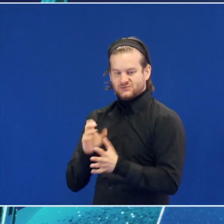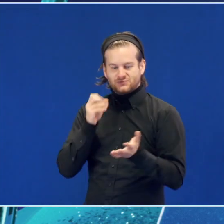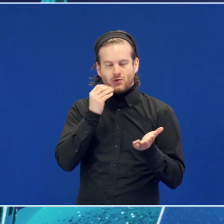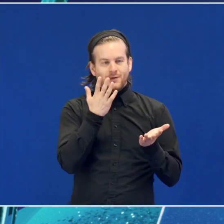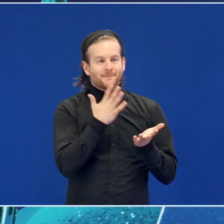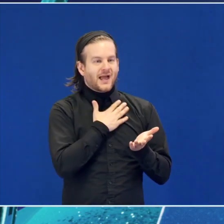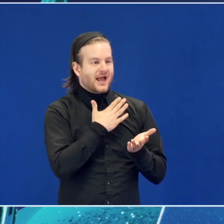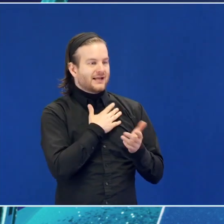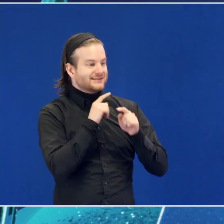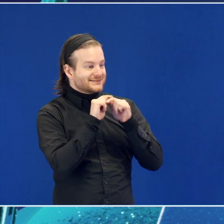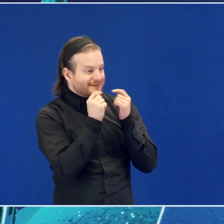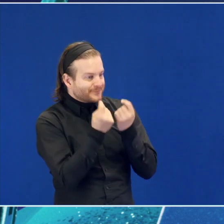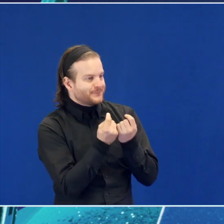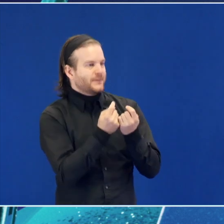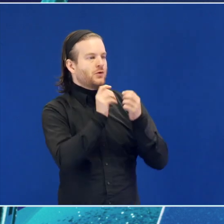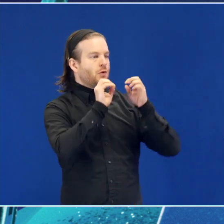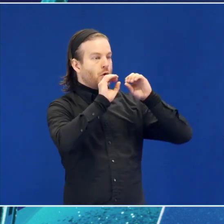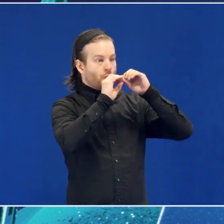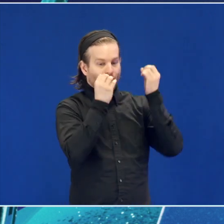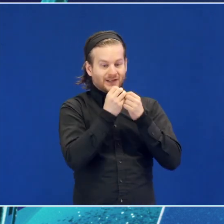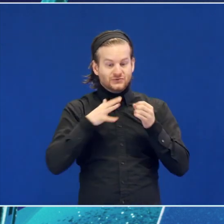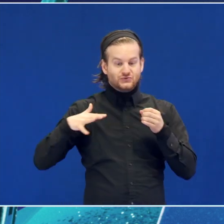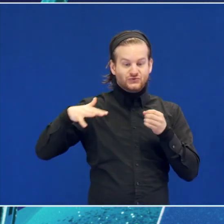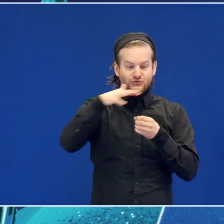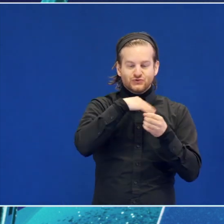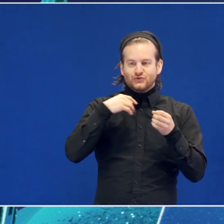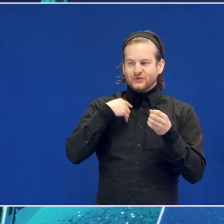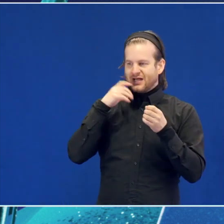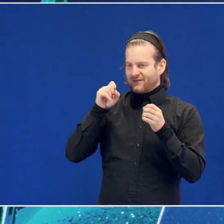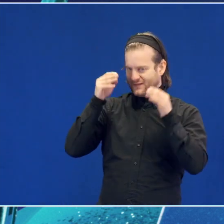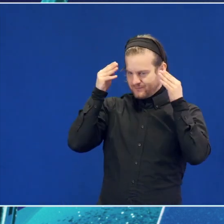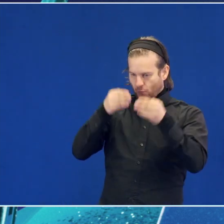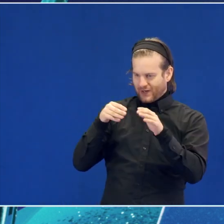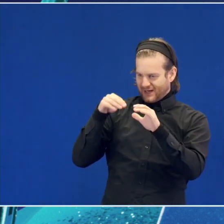Because if organizations right now are redesigning the way they